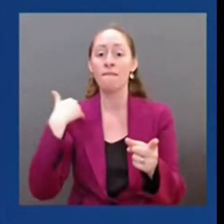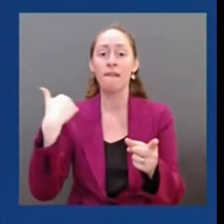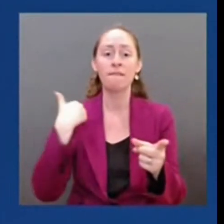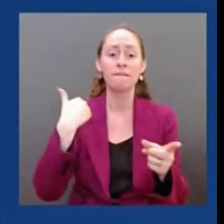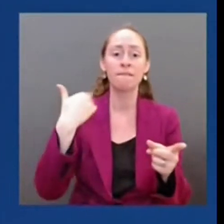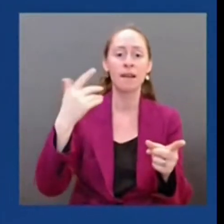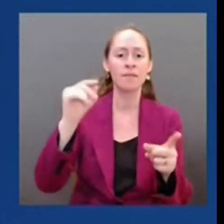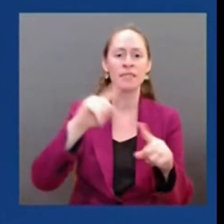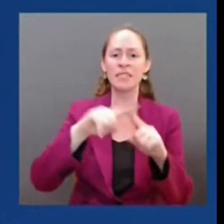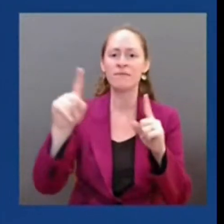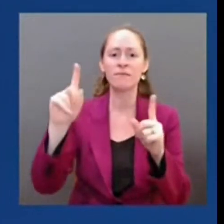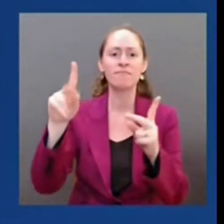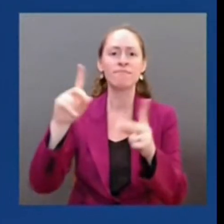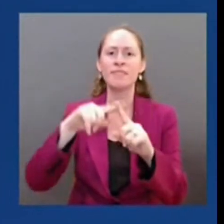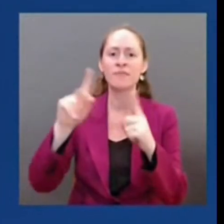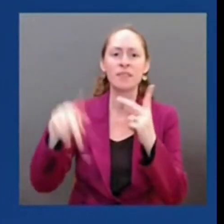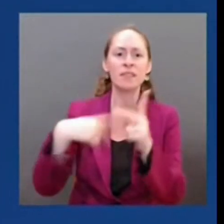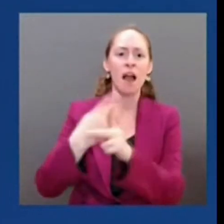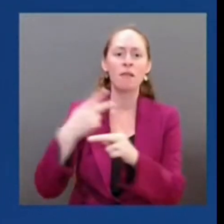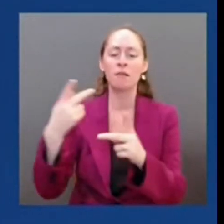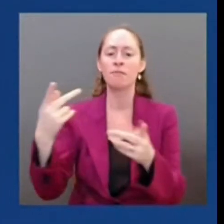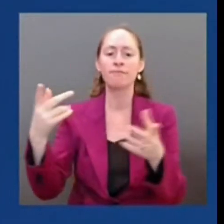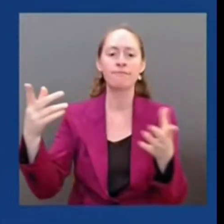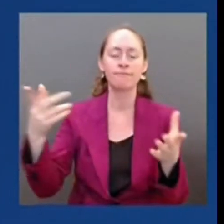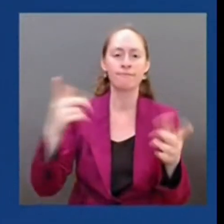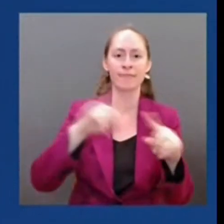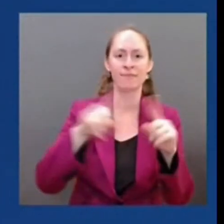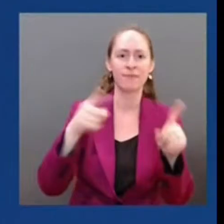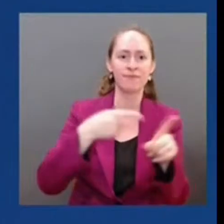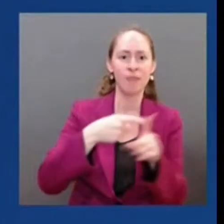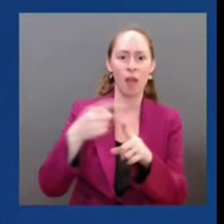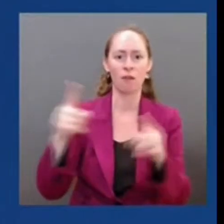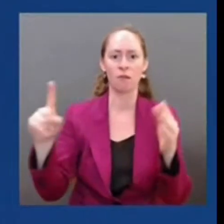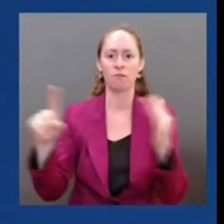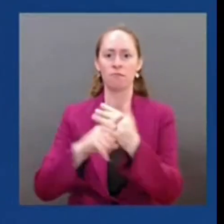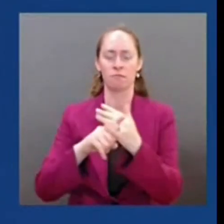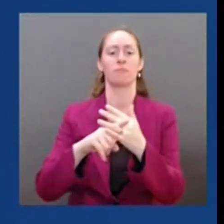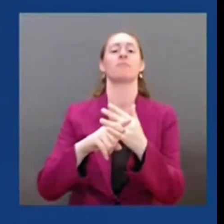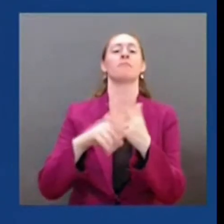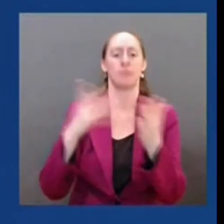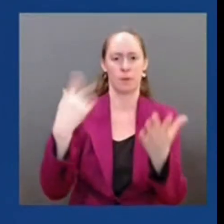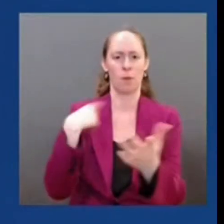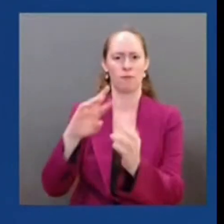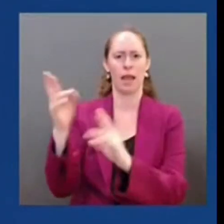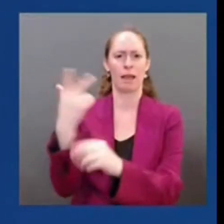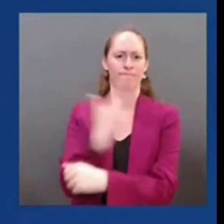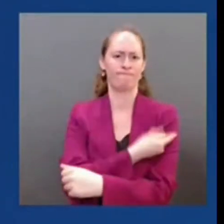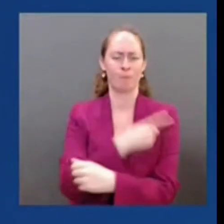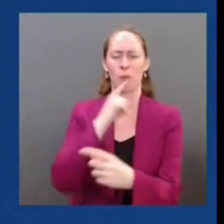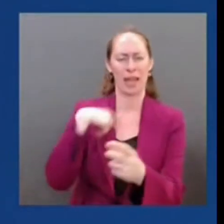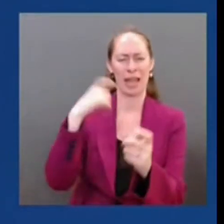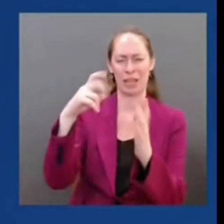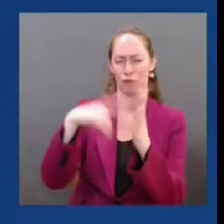VARIANT TOGETHER FOR EXAMPLE EITHER WITH A WILD TYPE OR PERHAPS ONE OF THE OTHE VARIANTS. SO WE ARE AWARE OF THAT